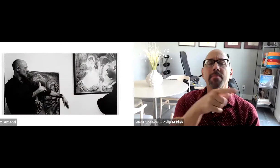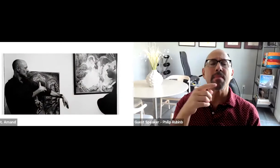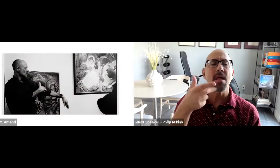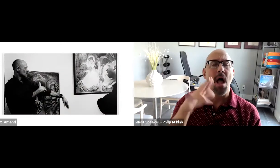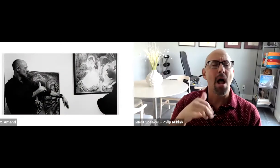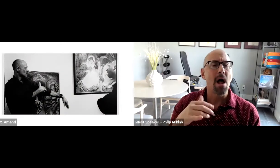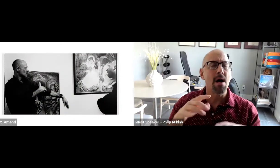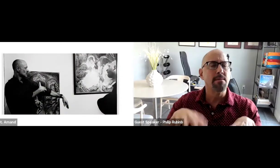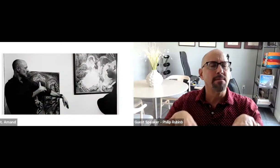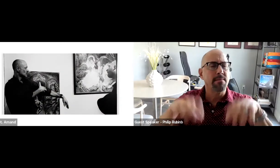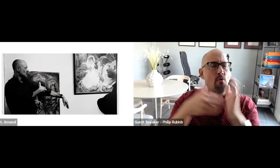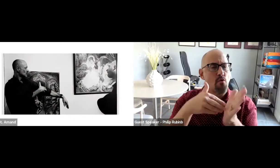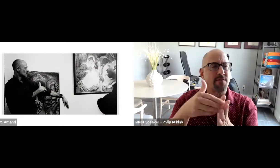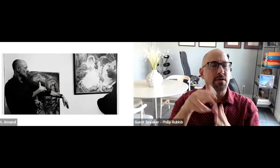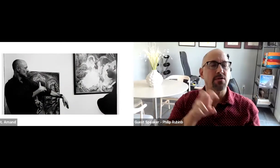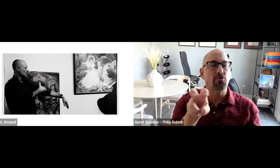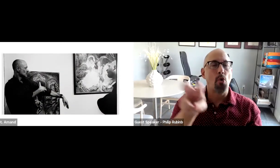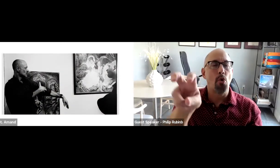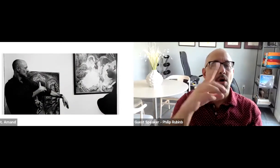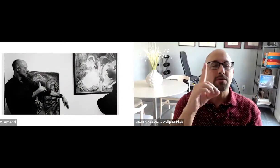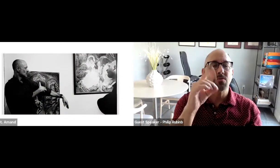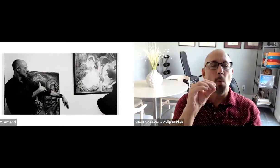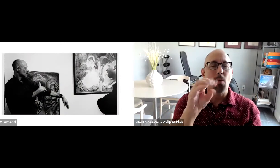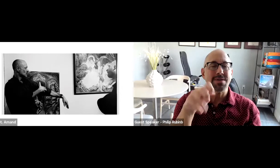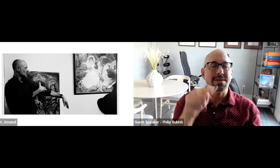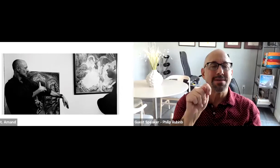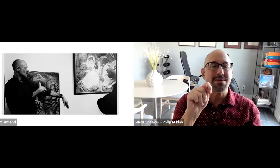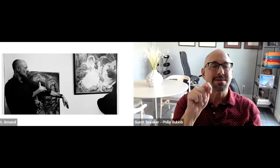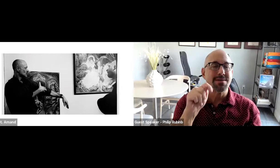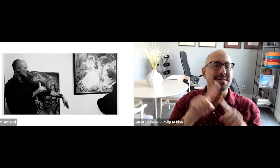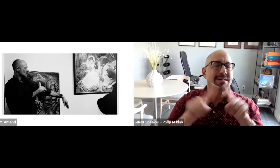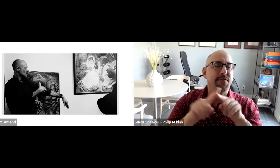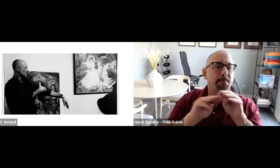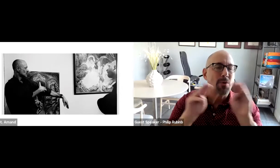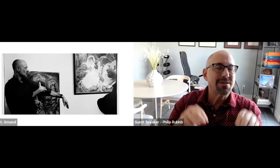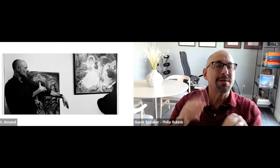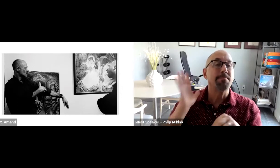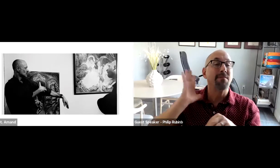And... Guy often hosted tours.